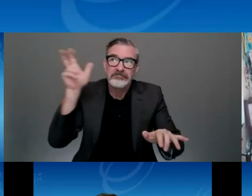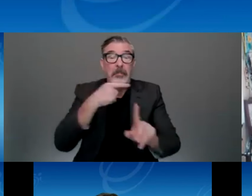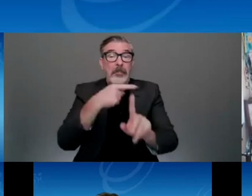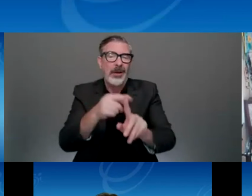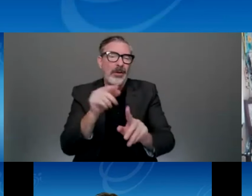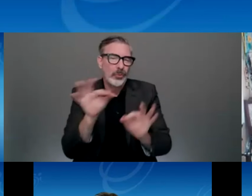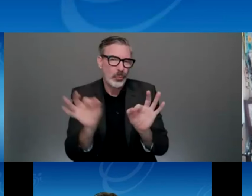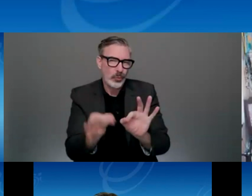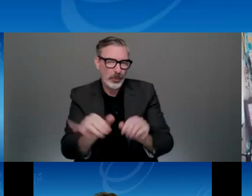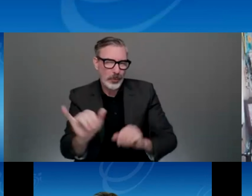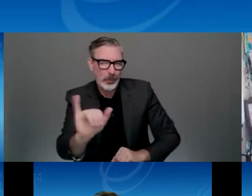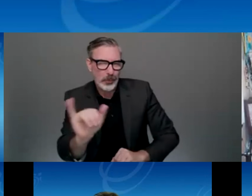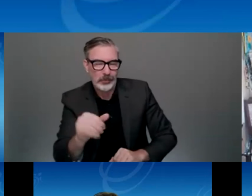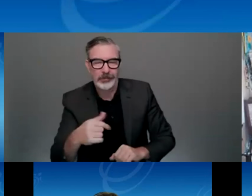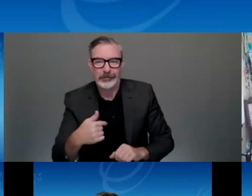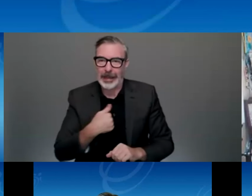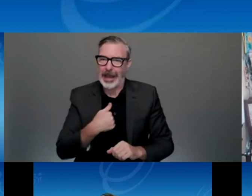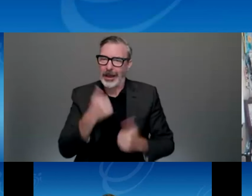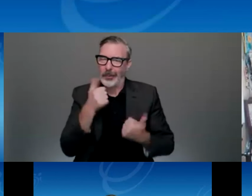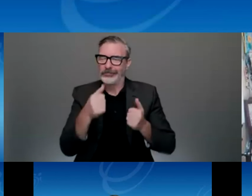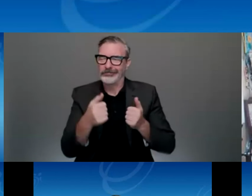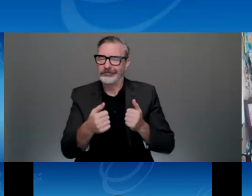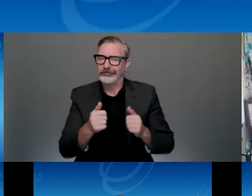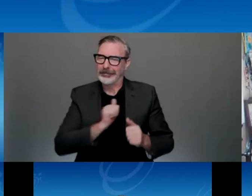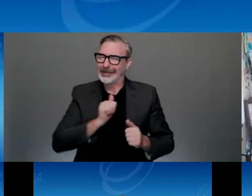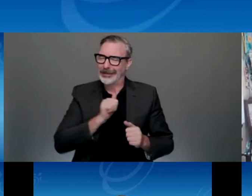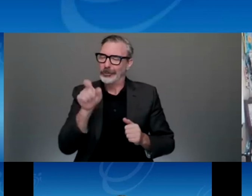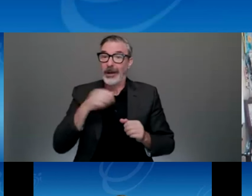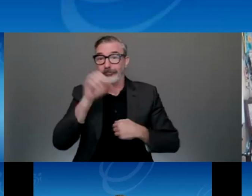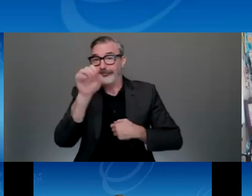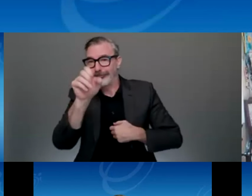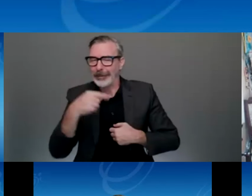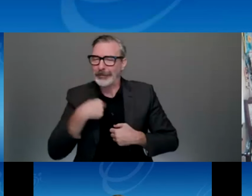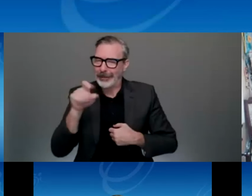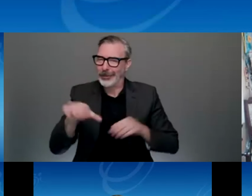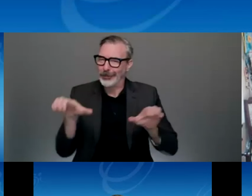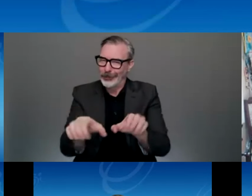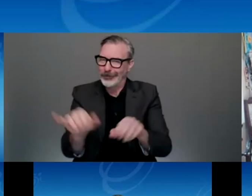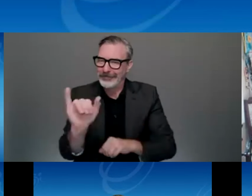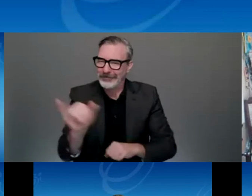I will try and lead by example. In addition, please use the raise hand function